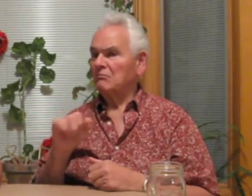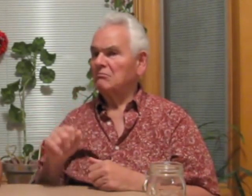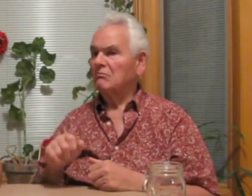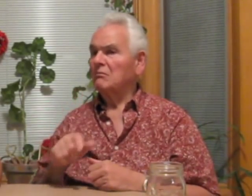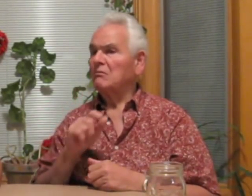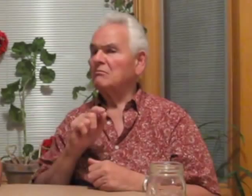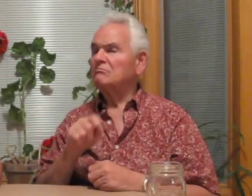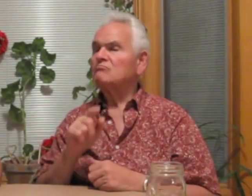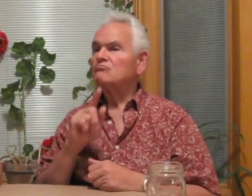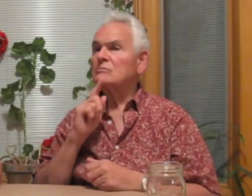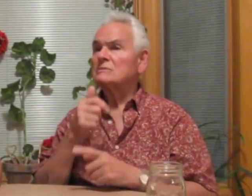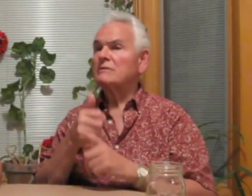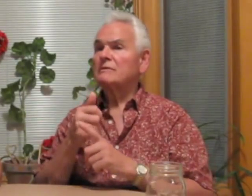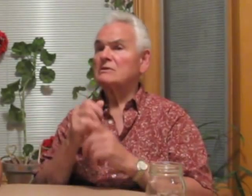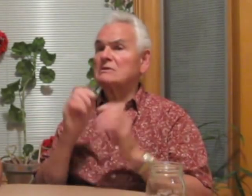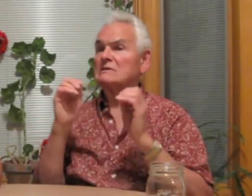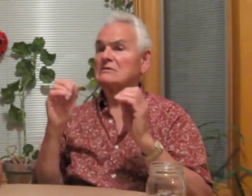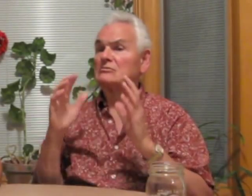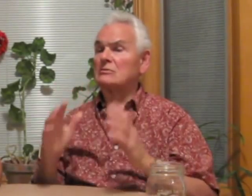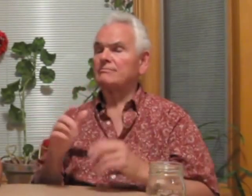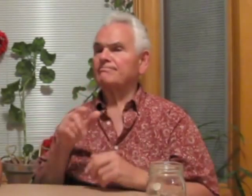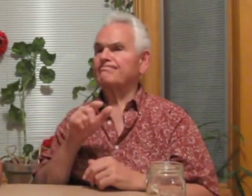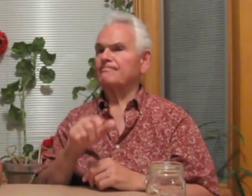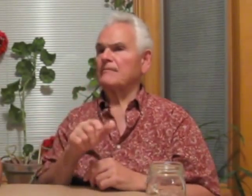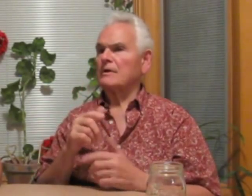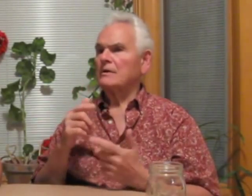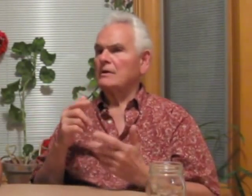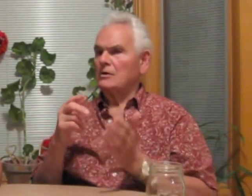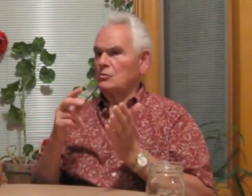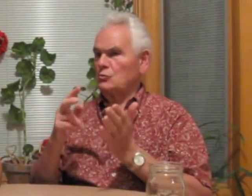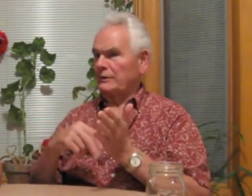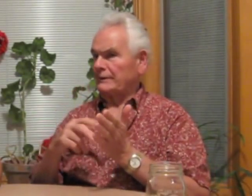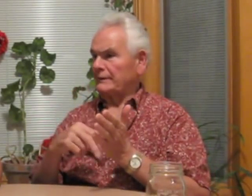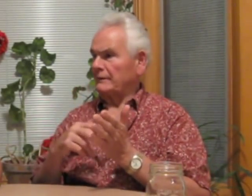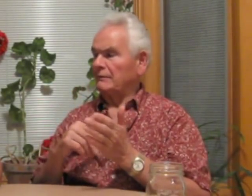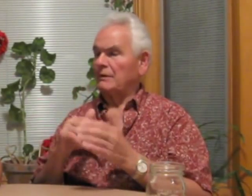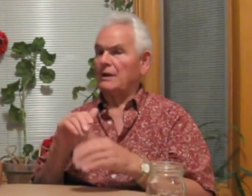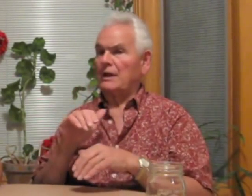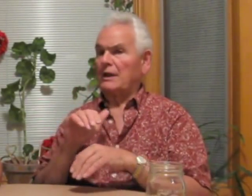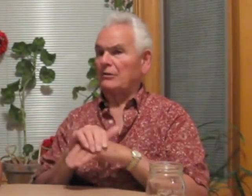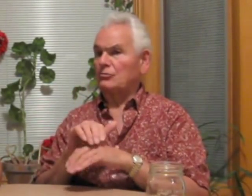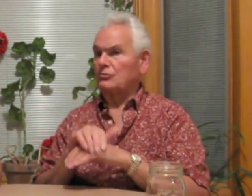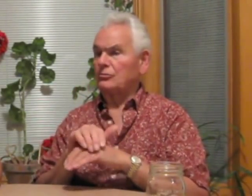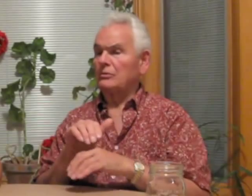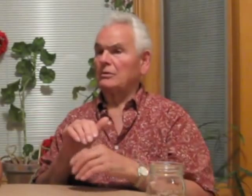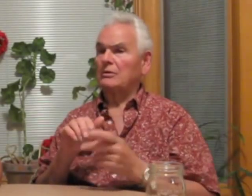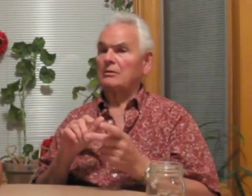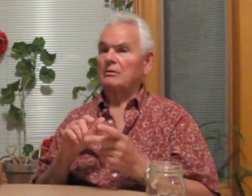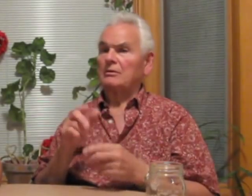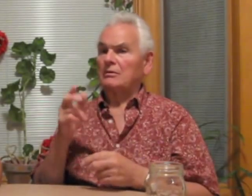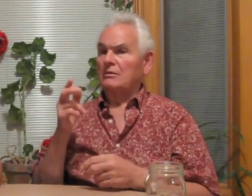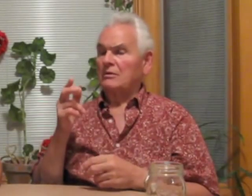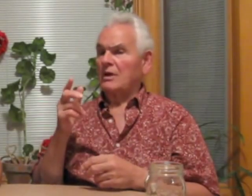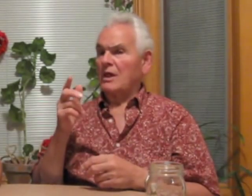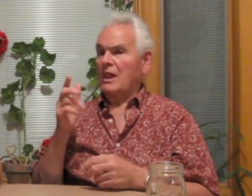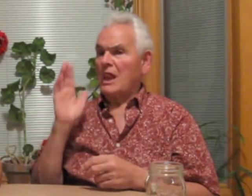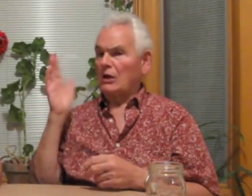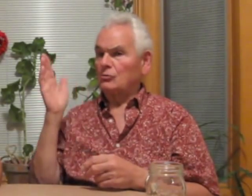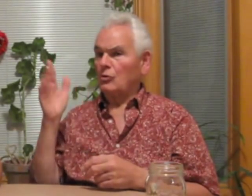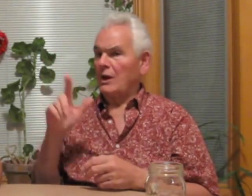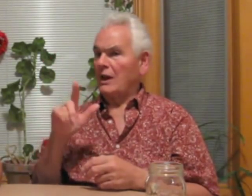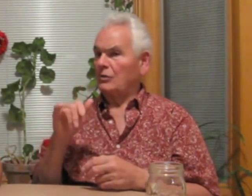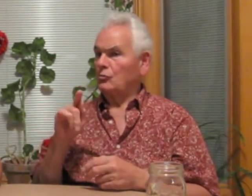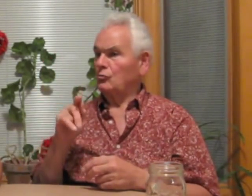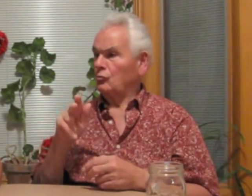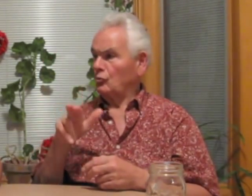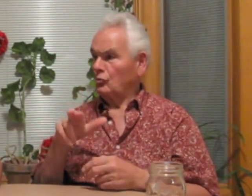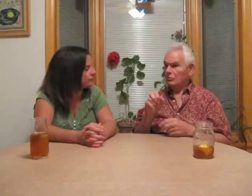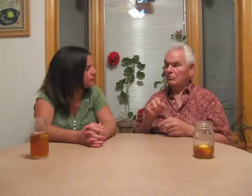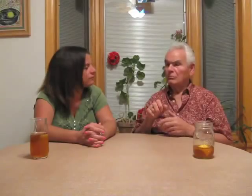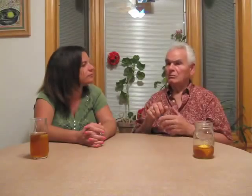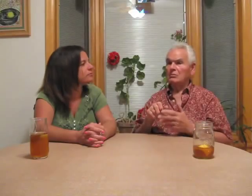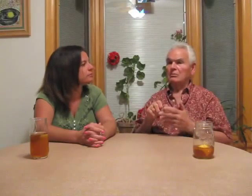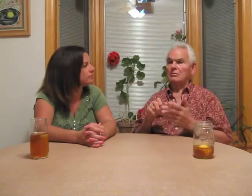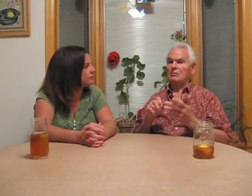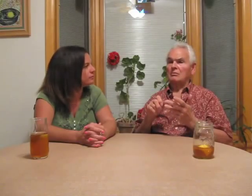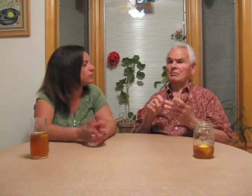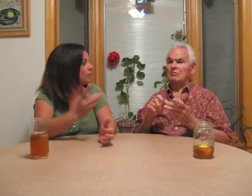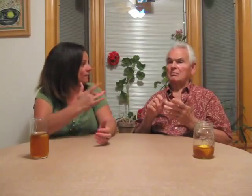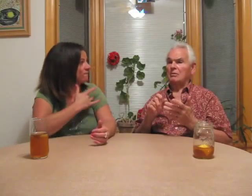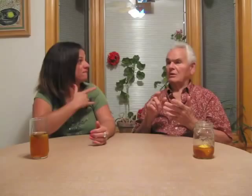Also from Mr. Denis. He taught reading, English, lecture.